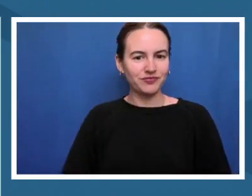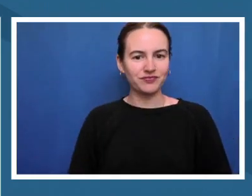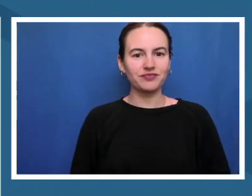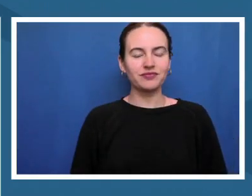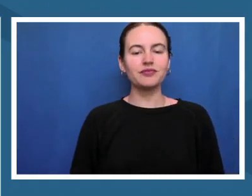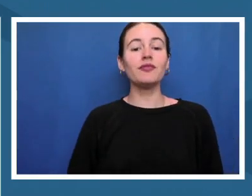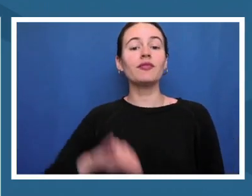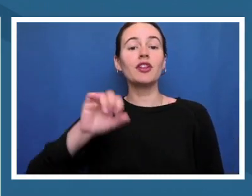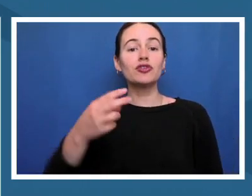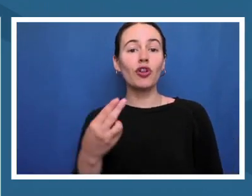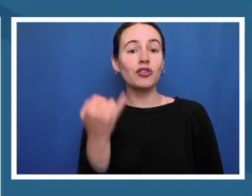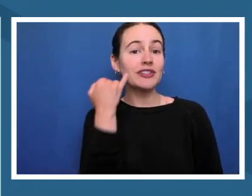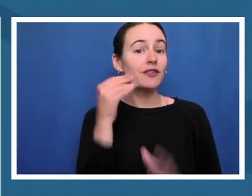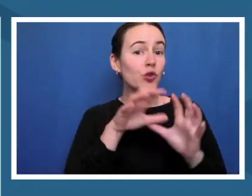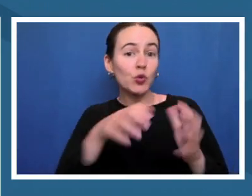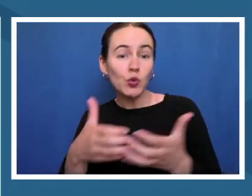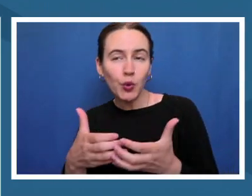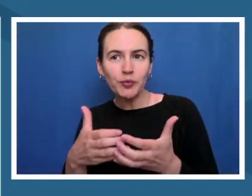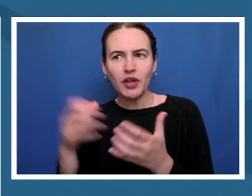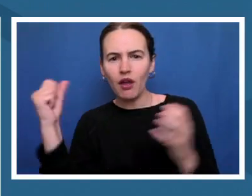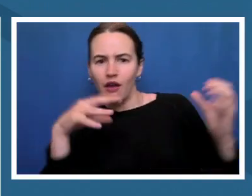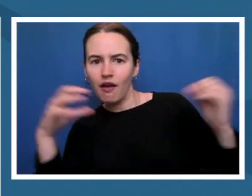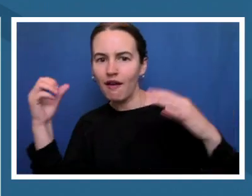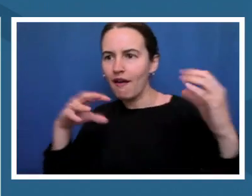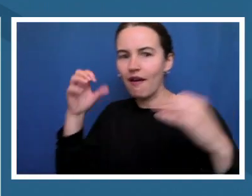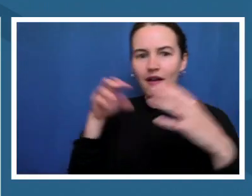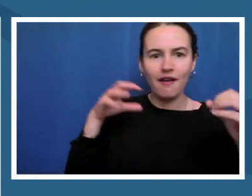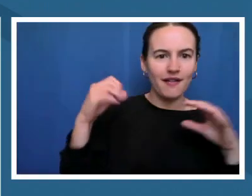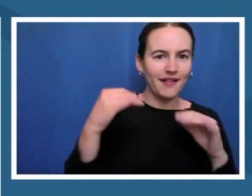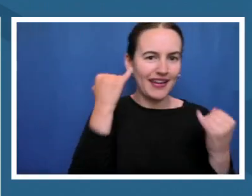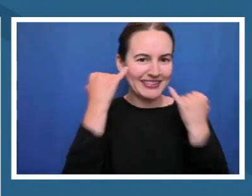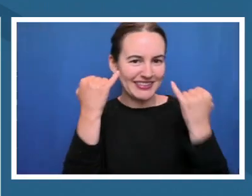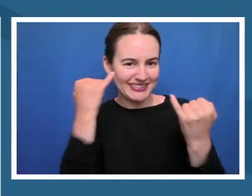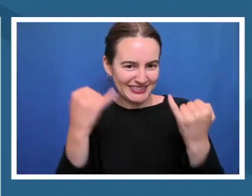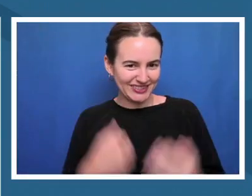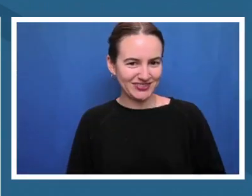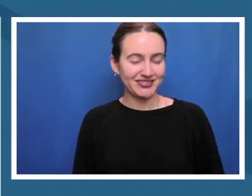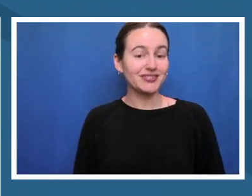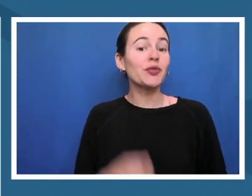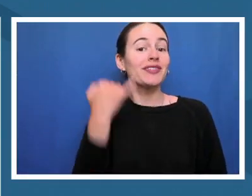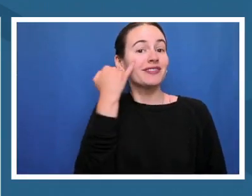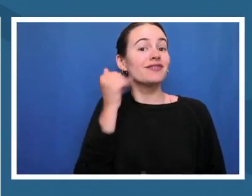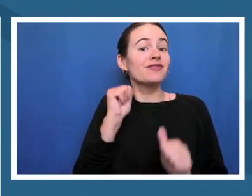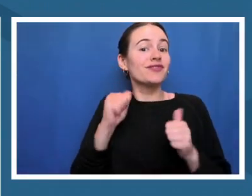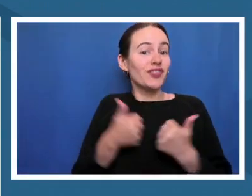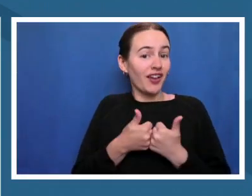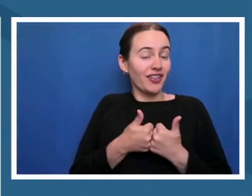bounce ideas off of each other so part i think if there's the challenge sometimes